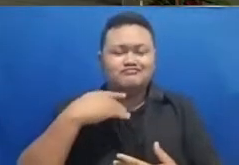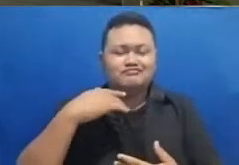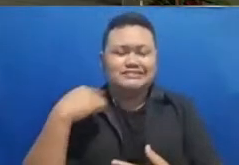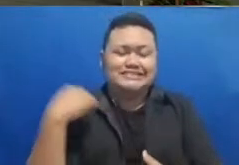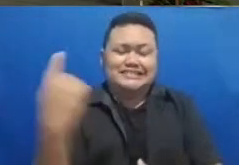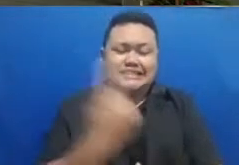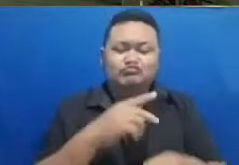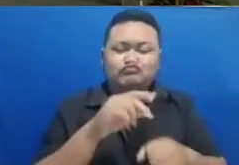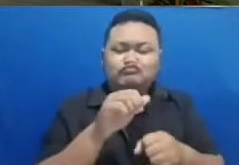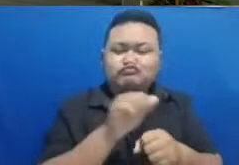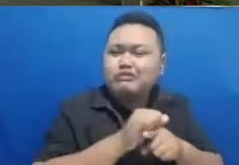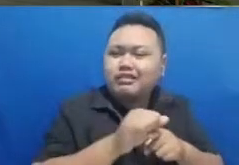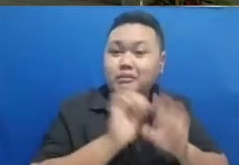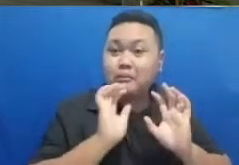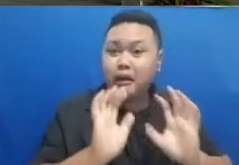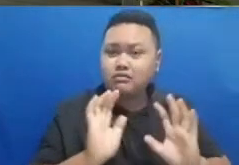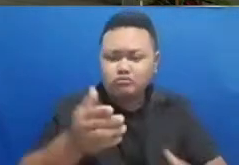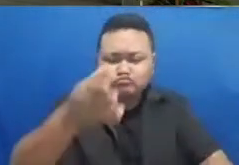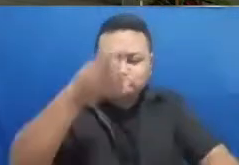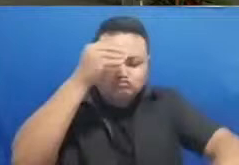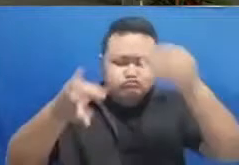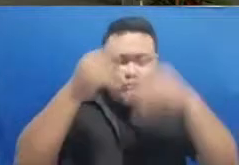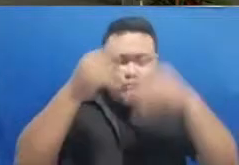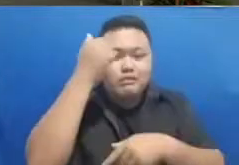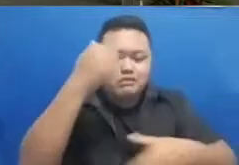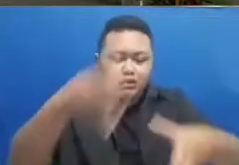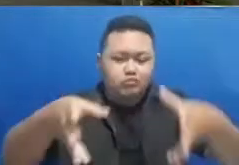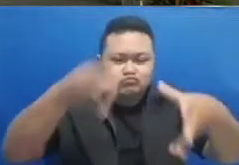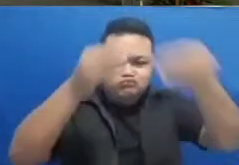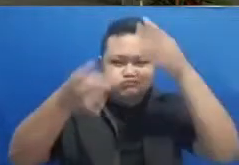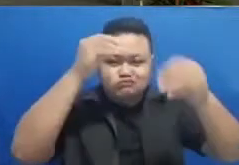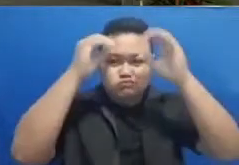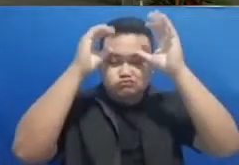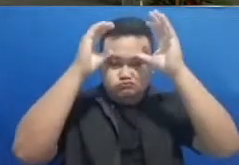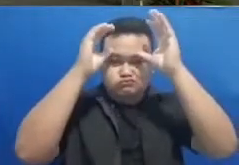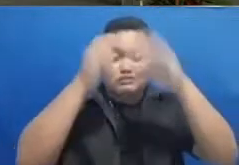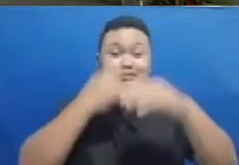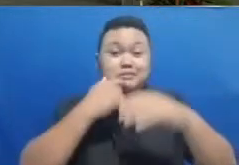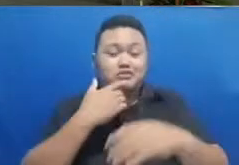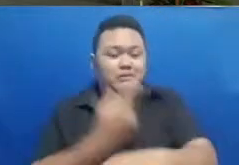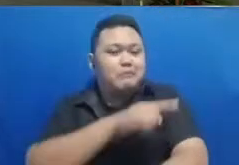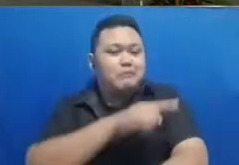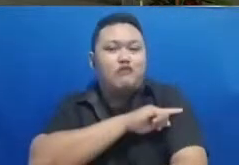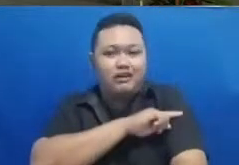non-technical abilities aka soft skills and I'm very happy and feel very honored this